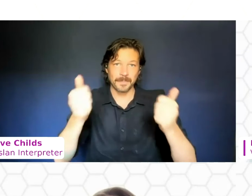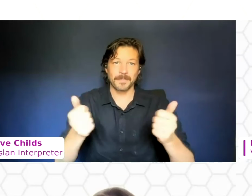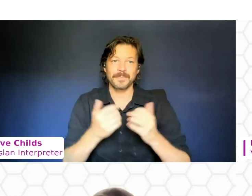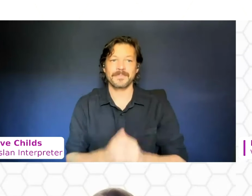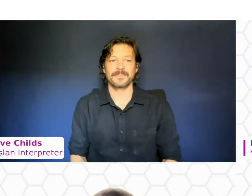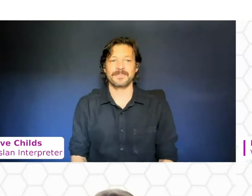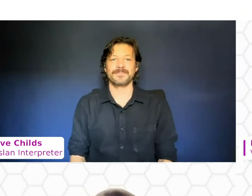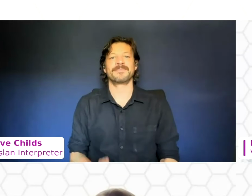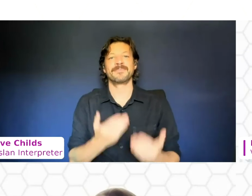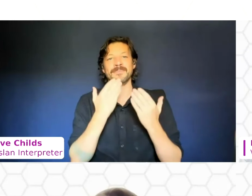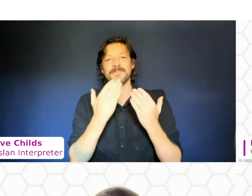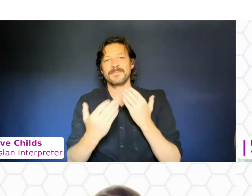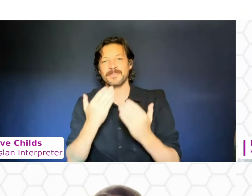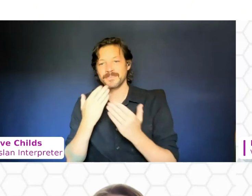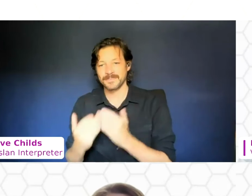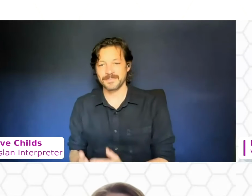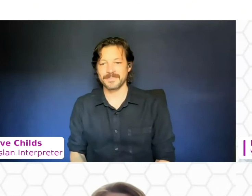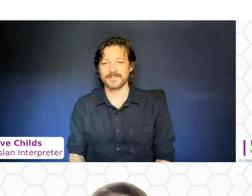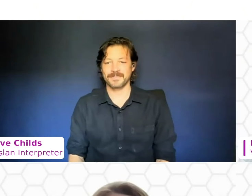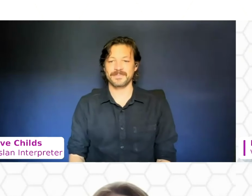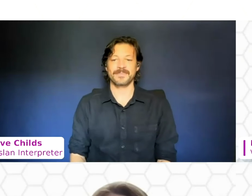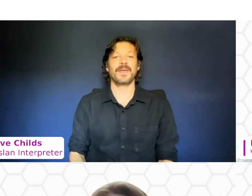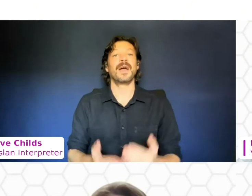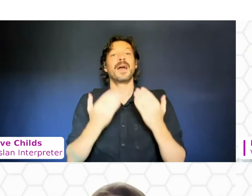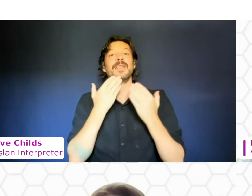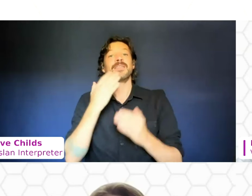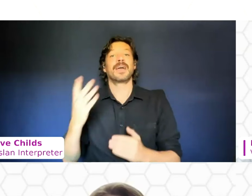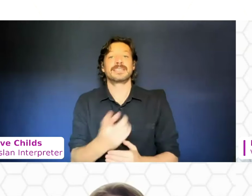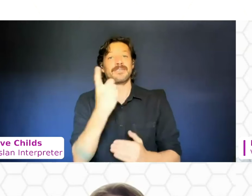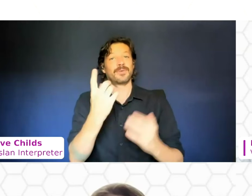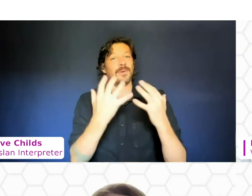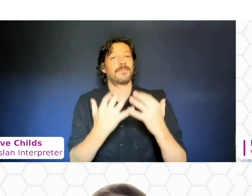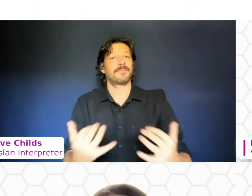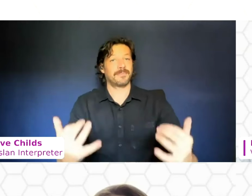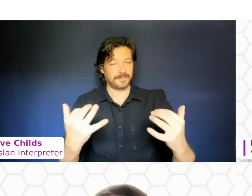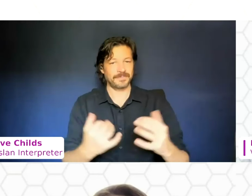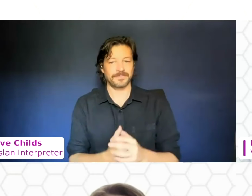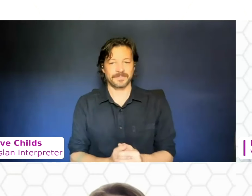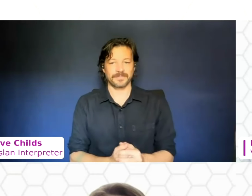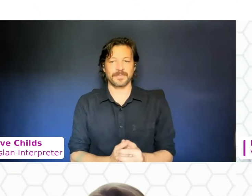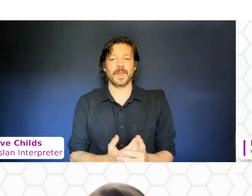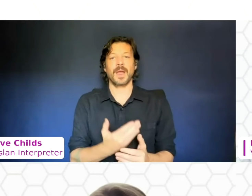everyone, thank you everybody who attended this session today. So please watch out for a survey